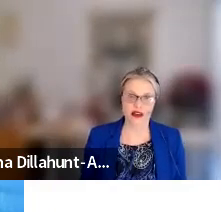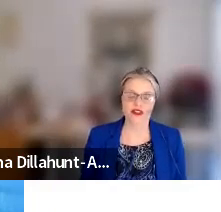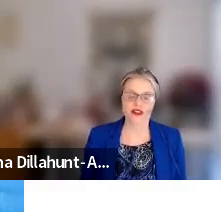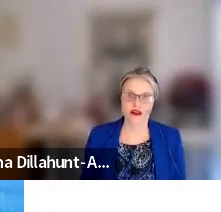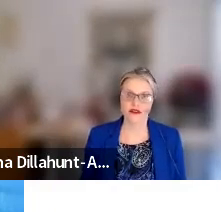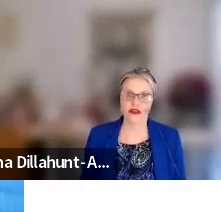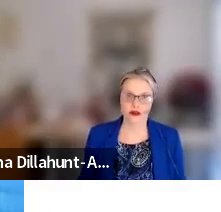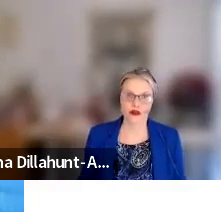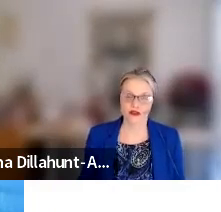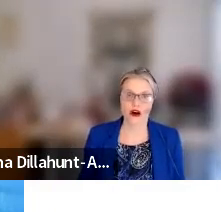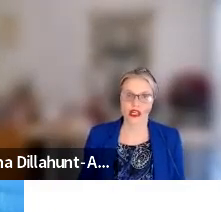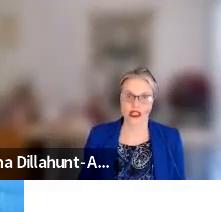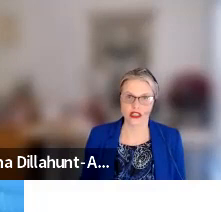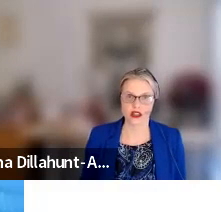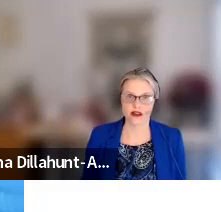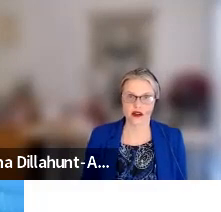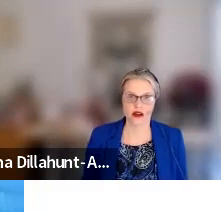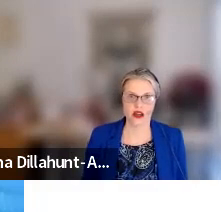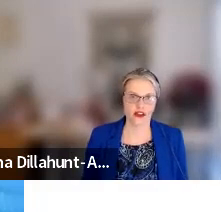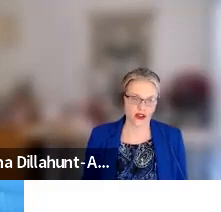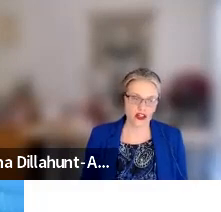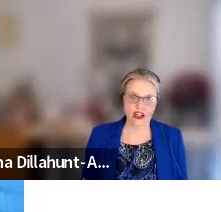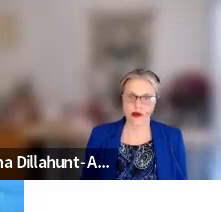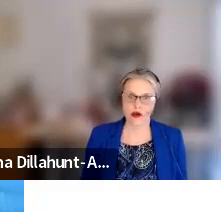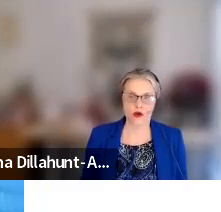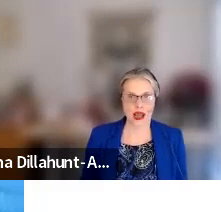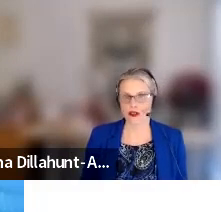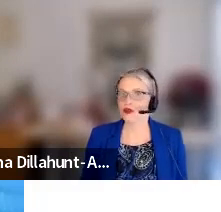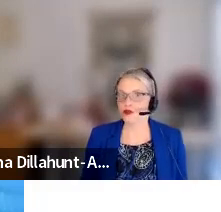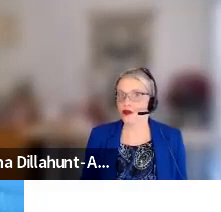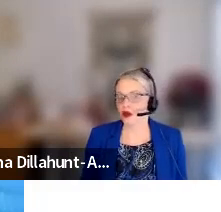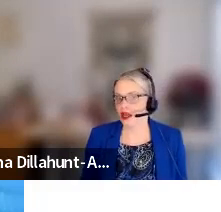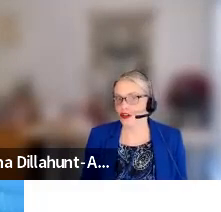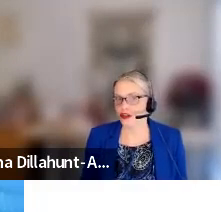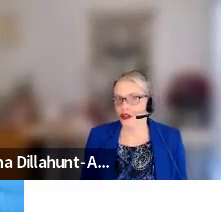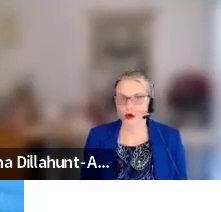And he's probably always going to have to have some sort of guardian in his life. So then, you think about what happens when these people age.